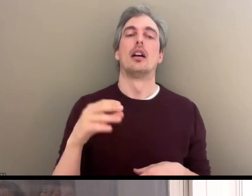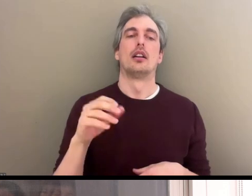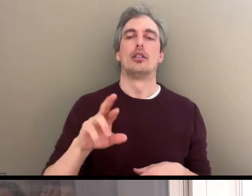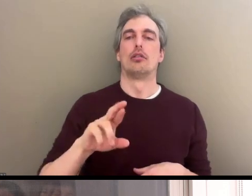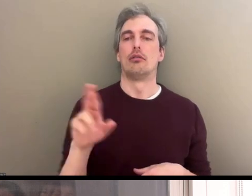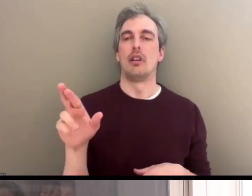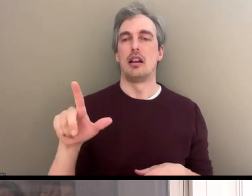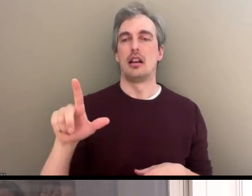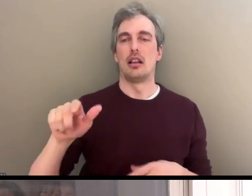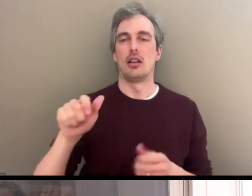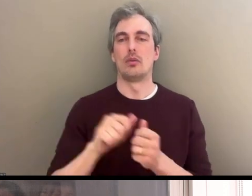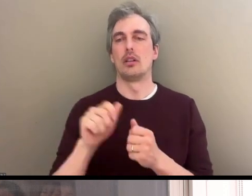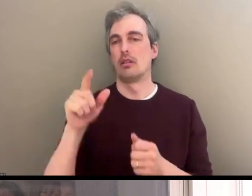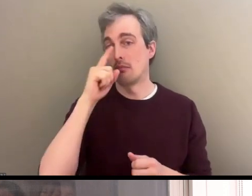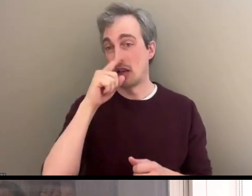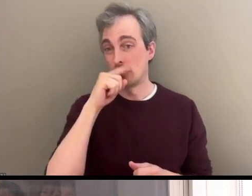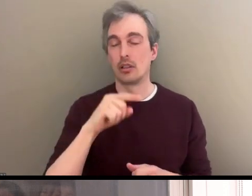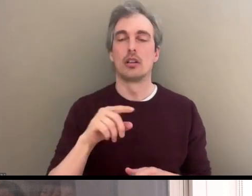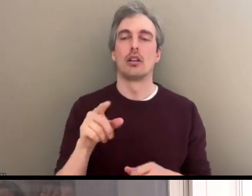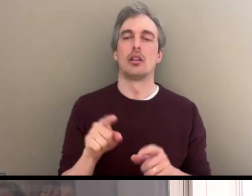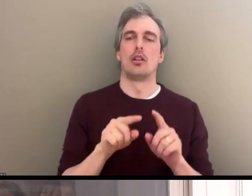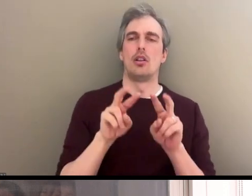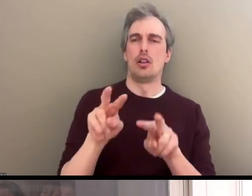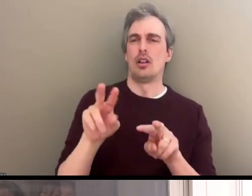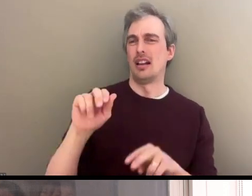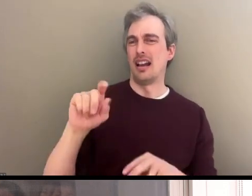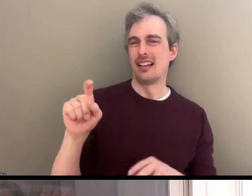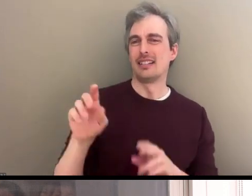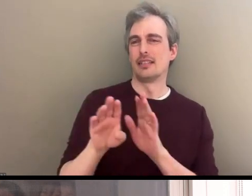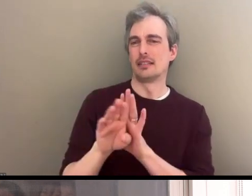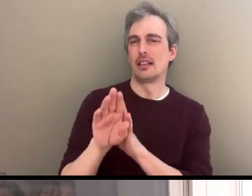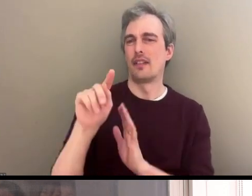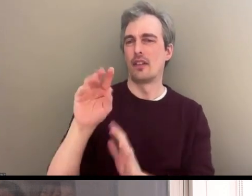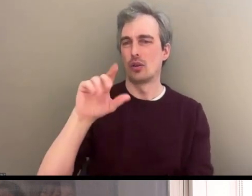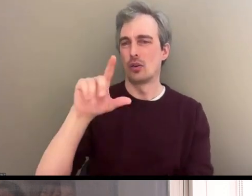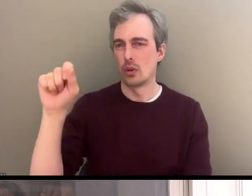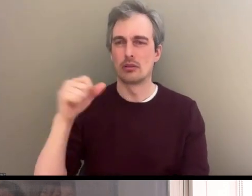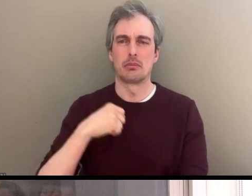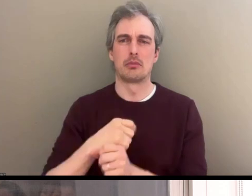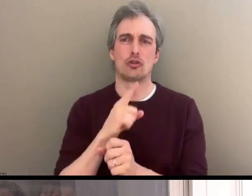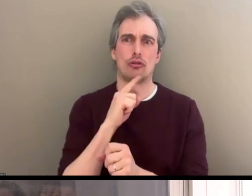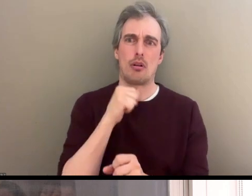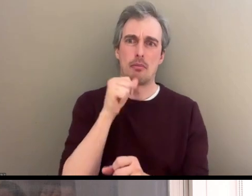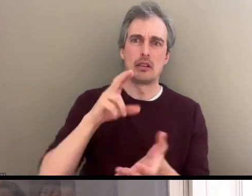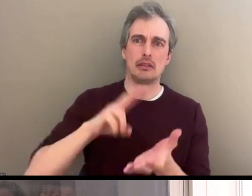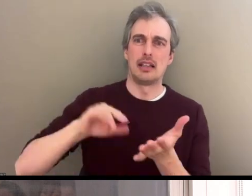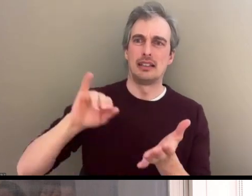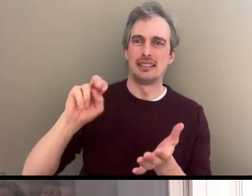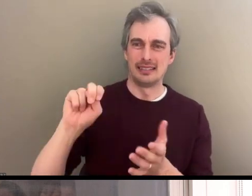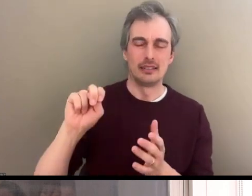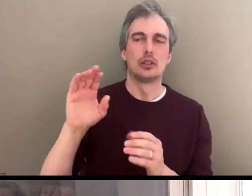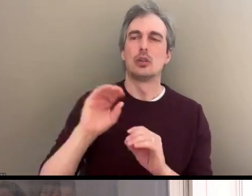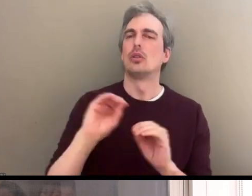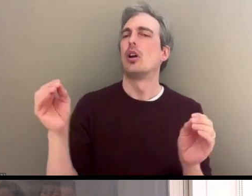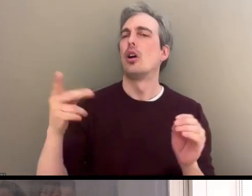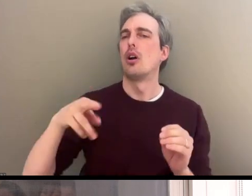I made sure I'm not signed in, so no pro features are going to be showcased. You run a full page scan,